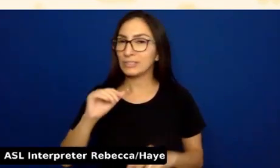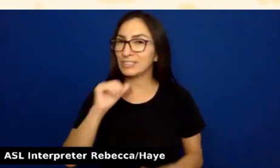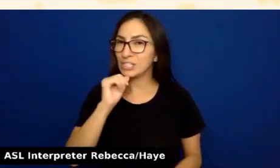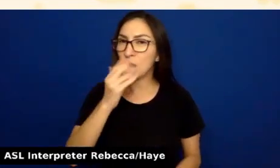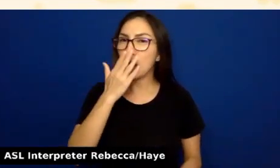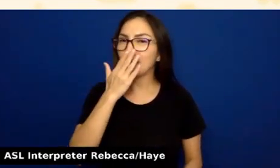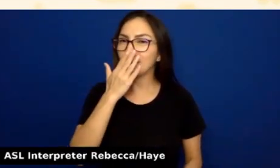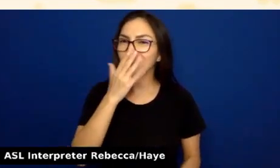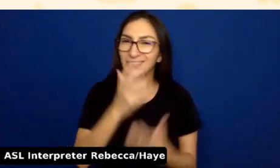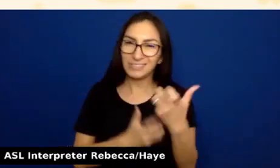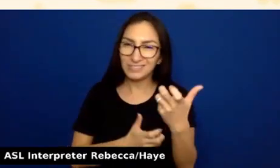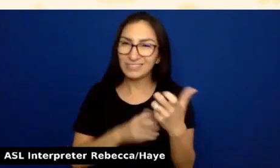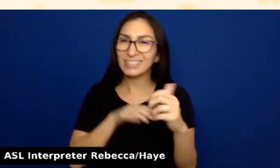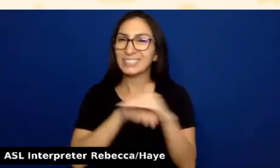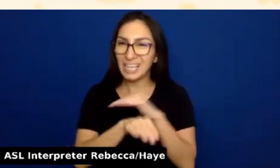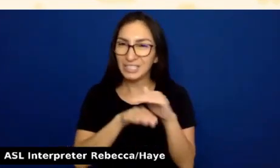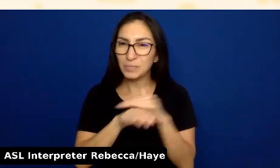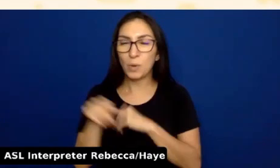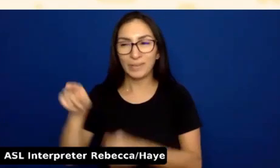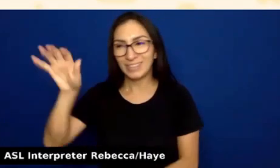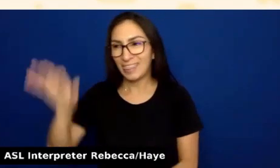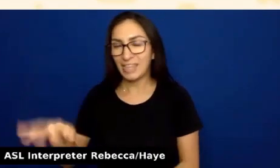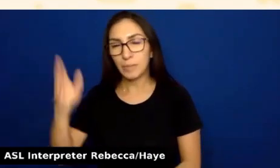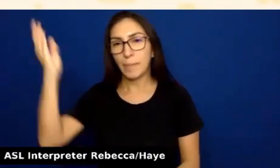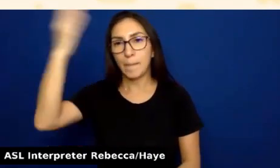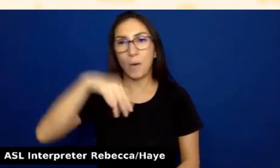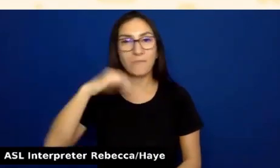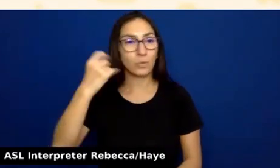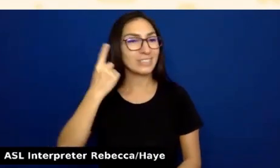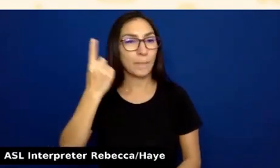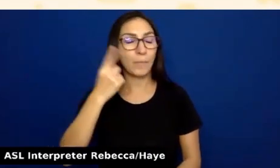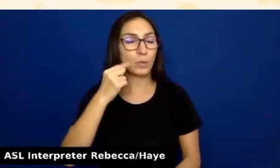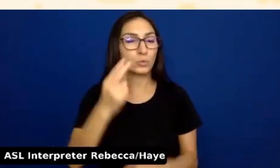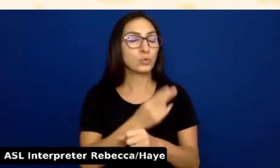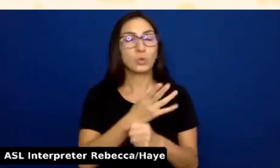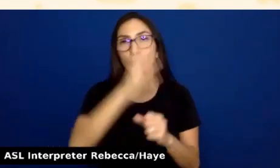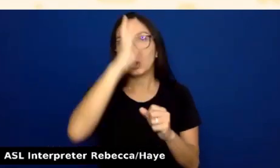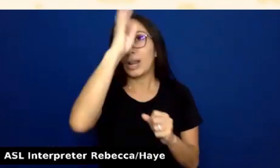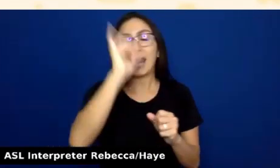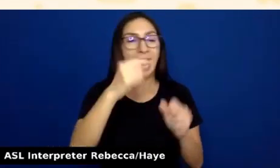to the user, especially someone using a screen magnifier. They have no idea that a whole bunch of other content is changing